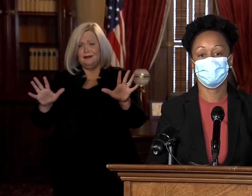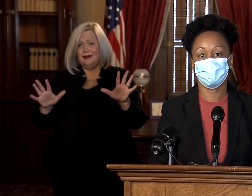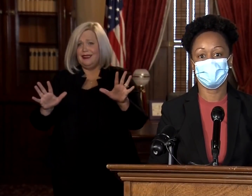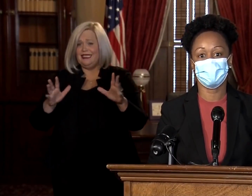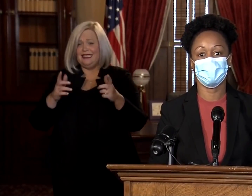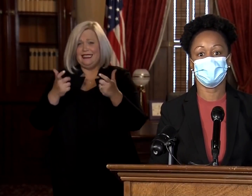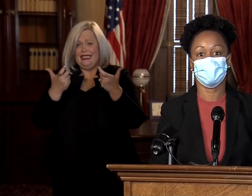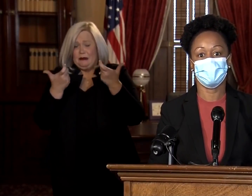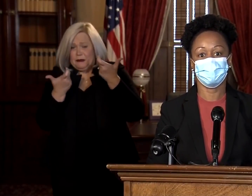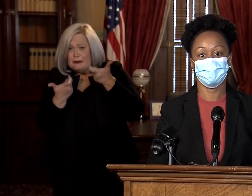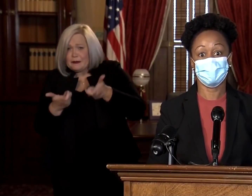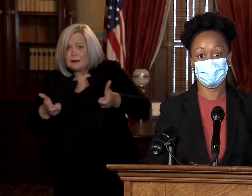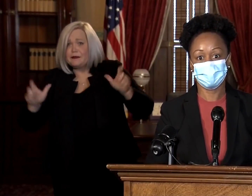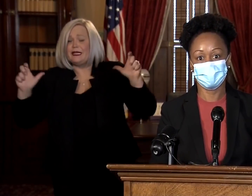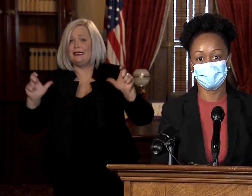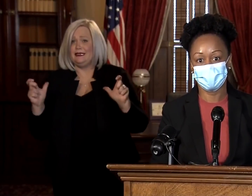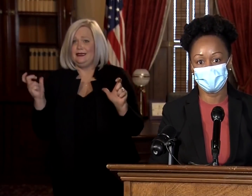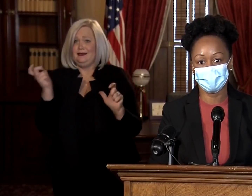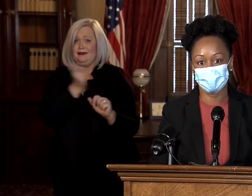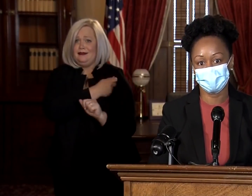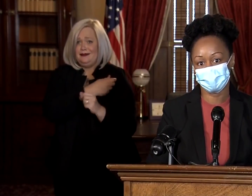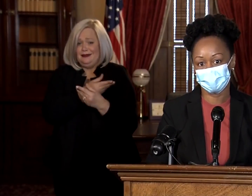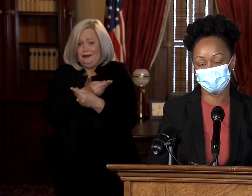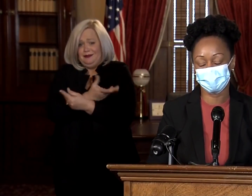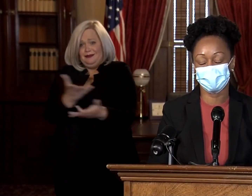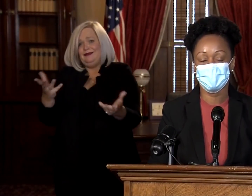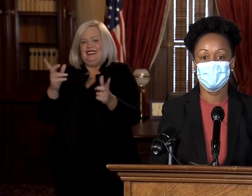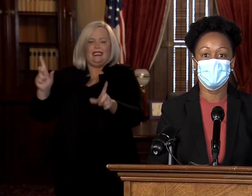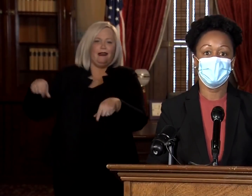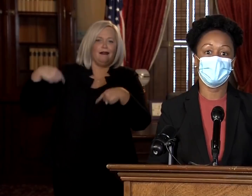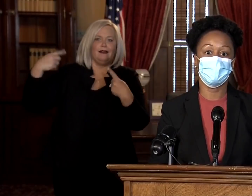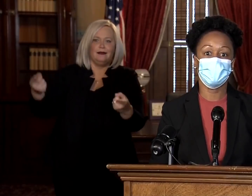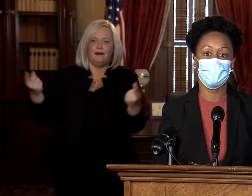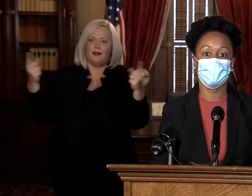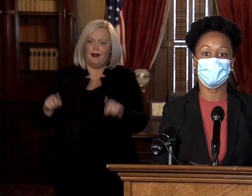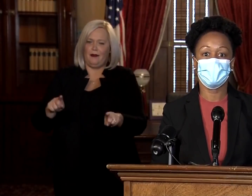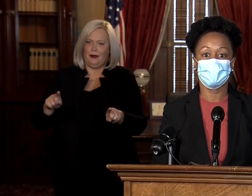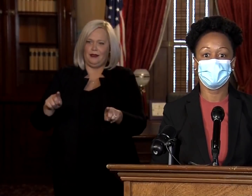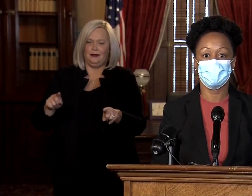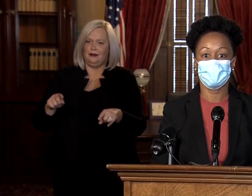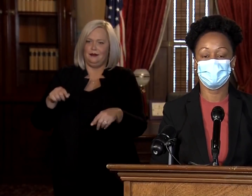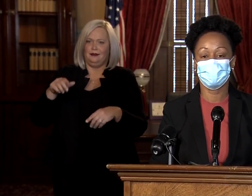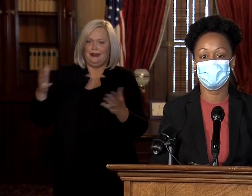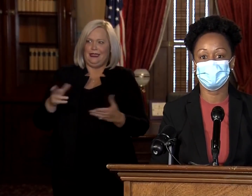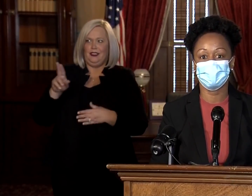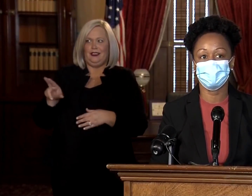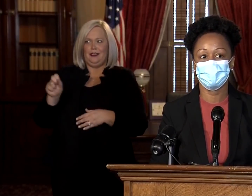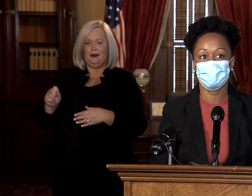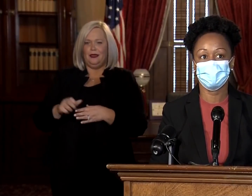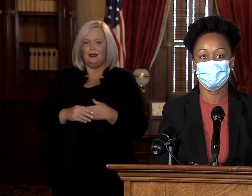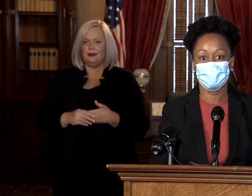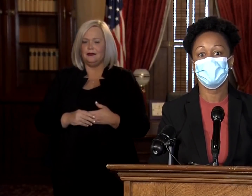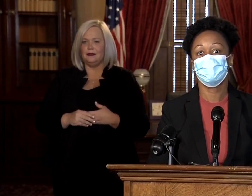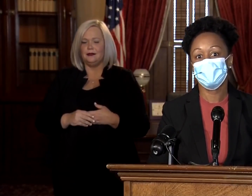There’s no question, this is the most massive vaccination the most massive vaccination effort that we’ve ever